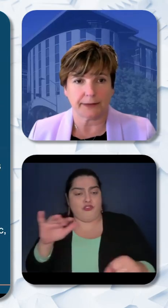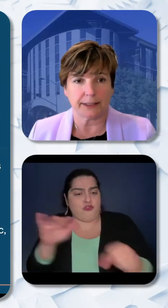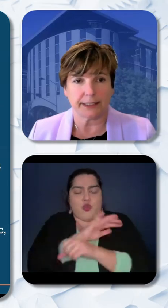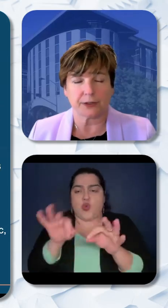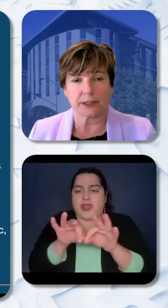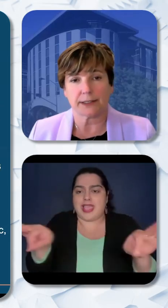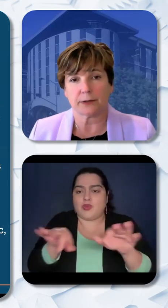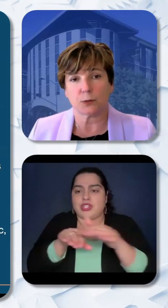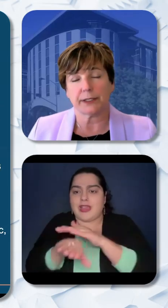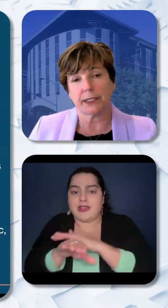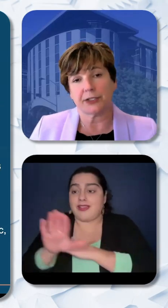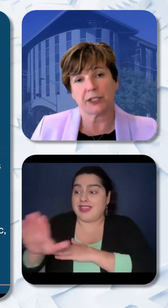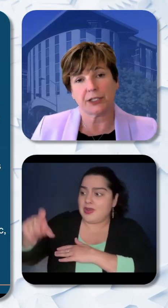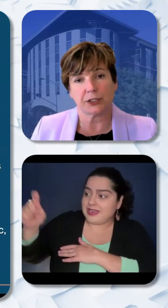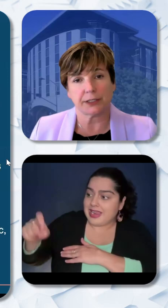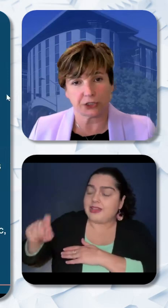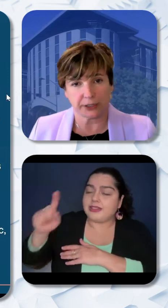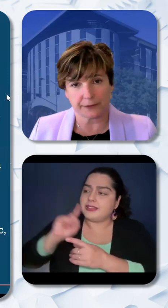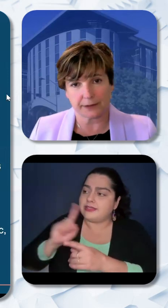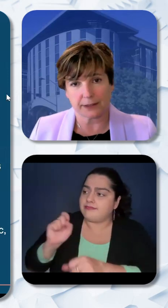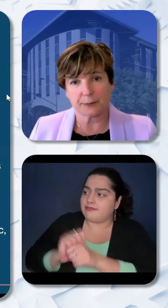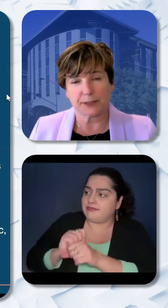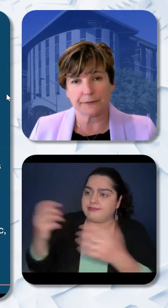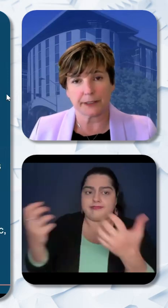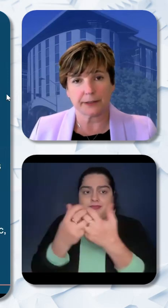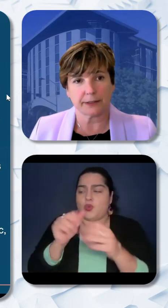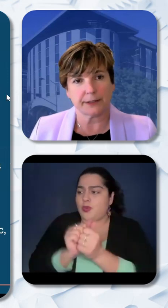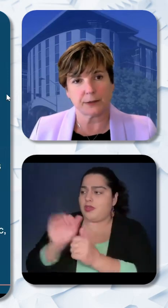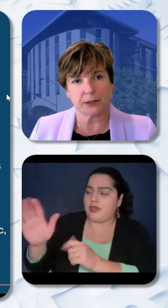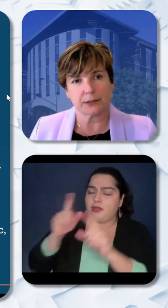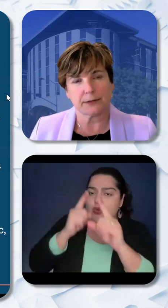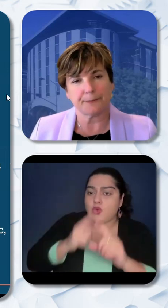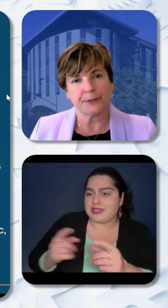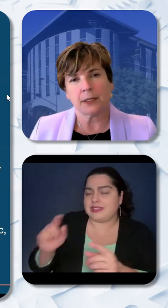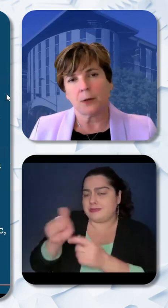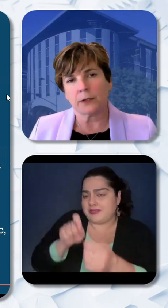and the needs are considered within education initiatives specific to these students.